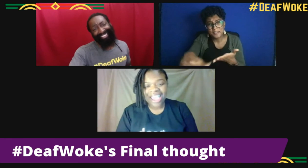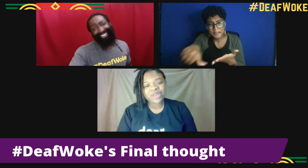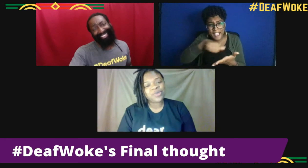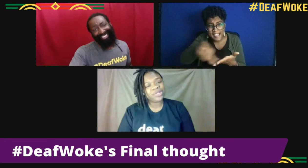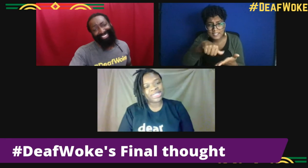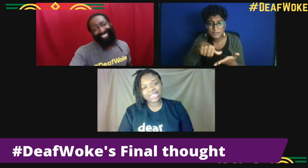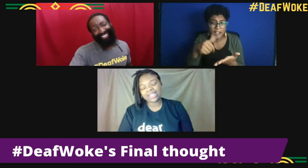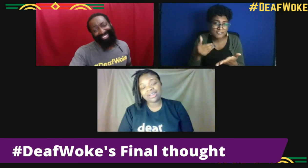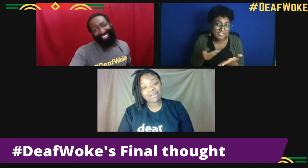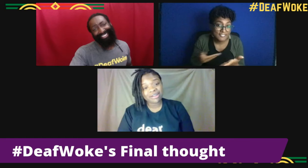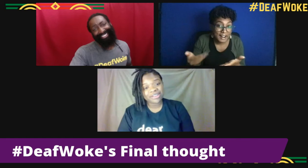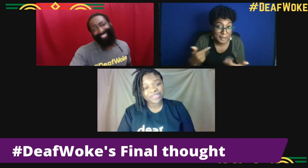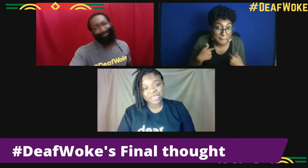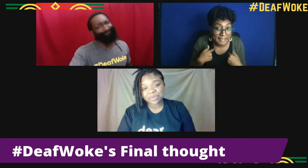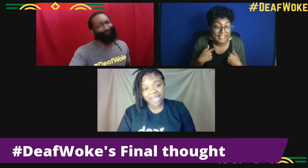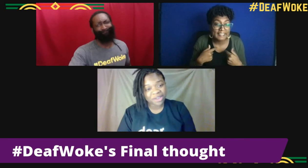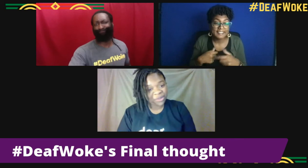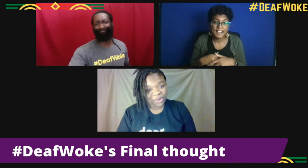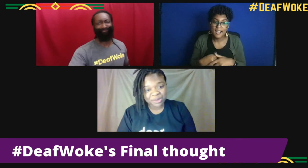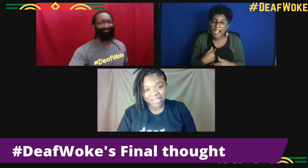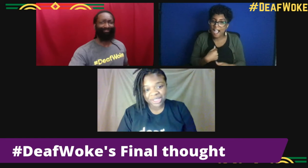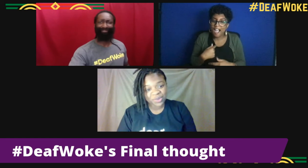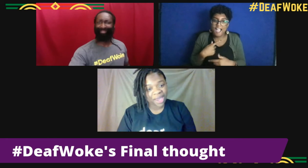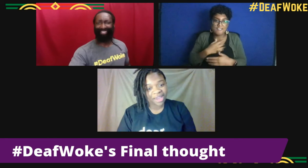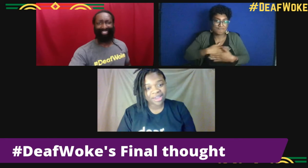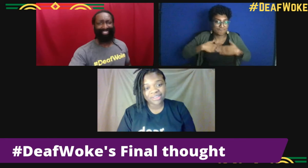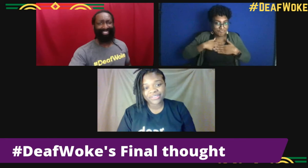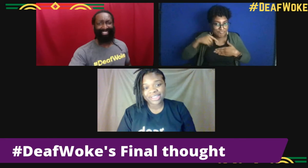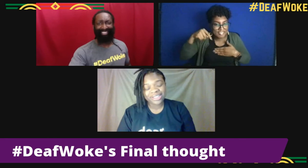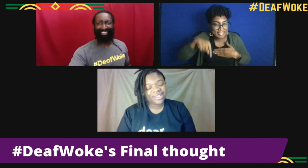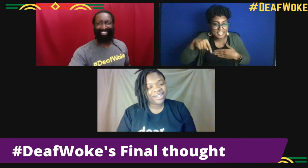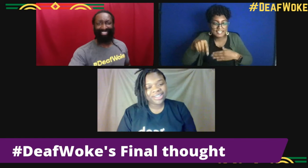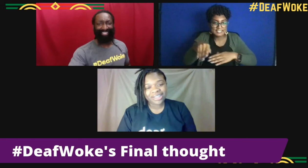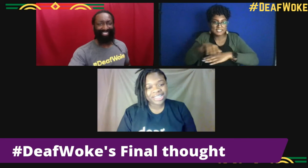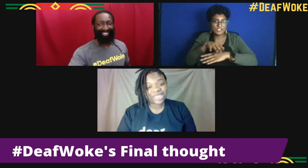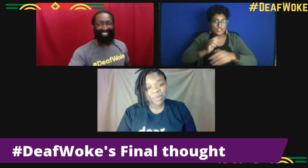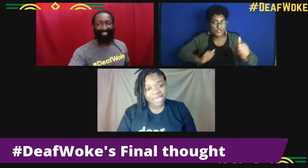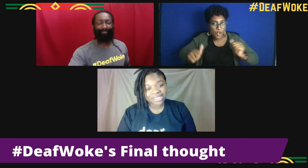I really love this platform that you have it's amazing.